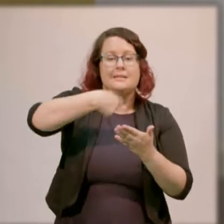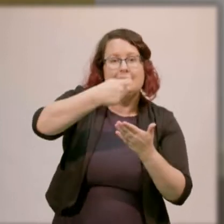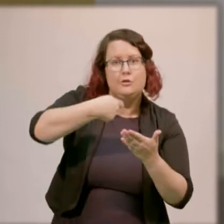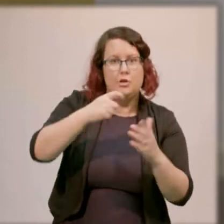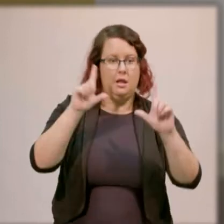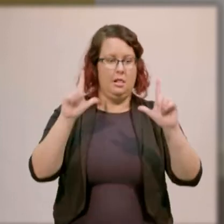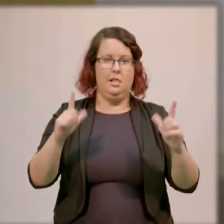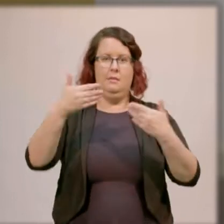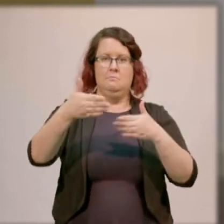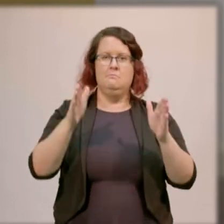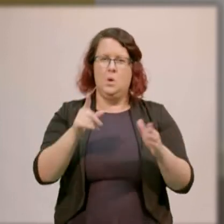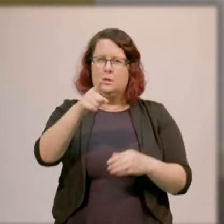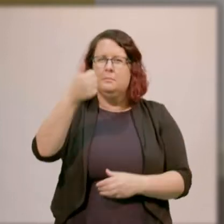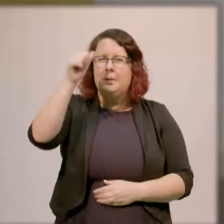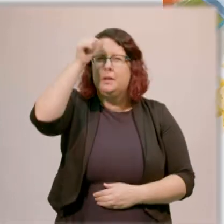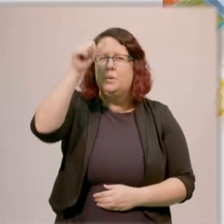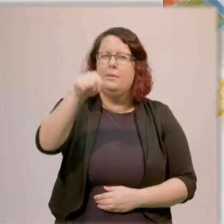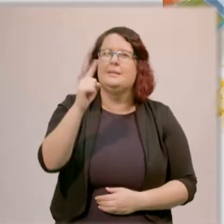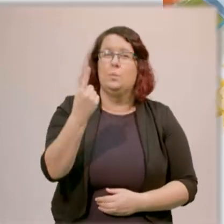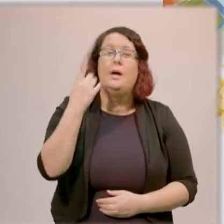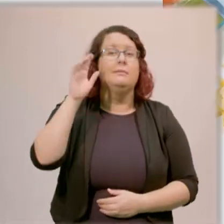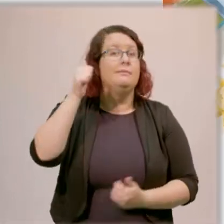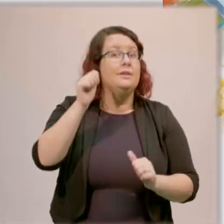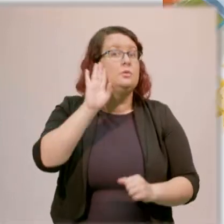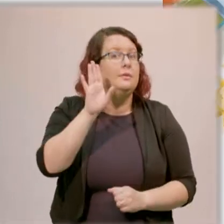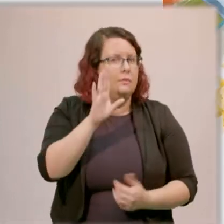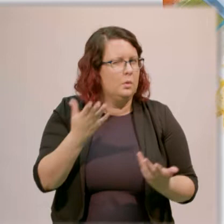that some of you might be familiar with.